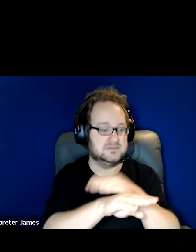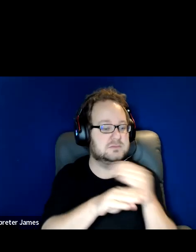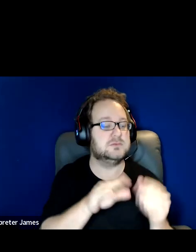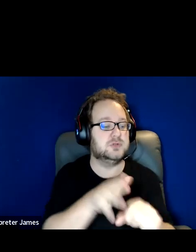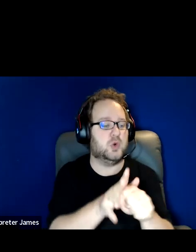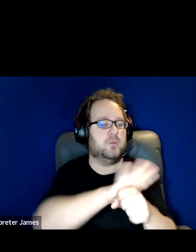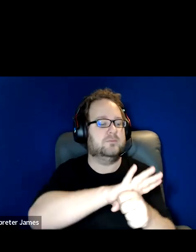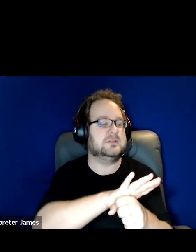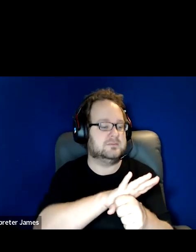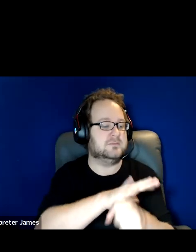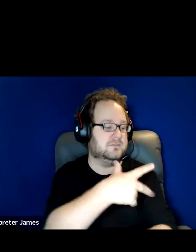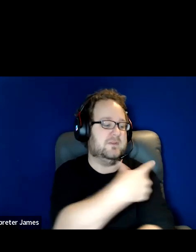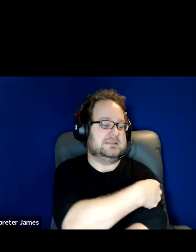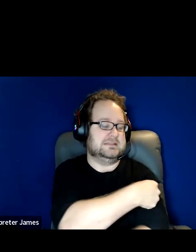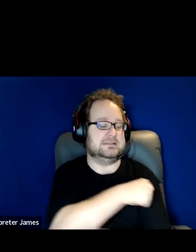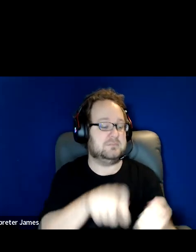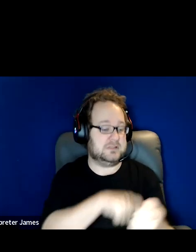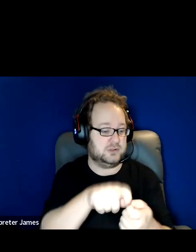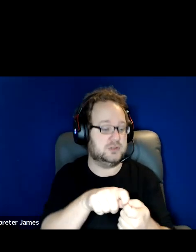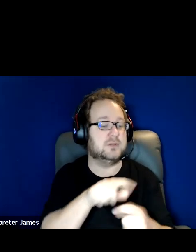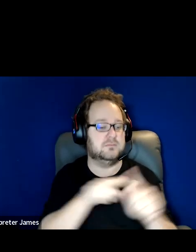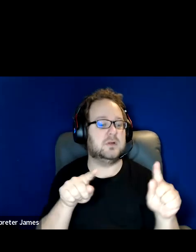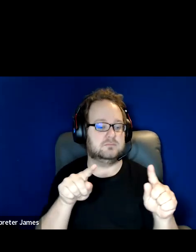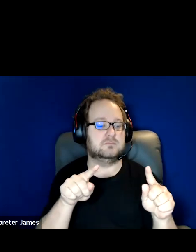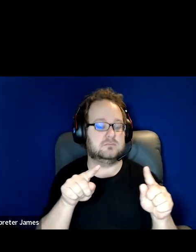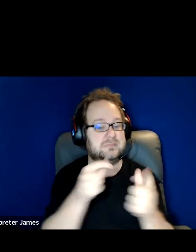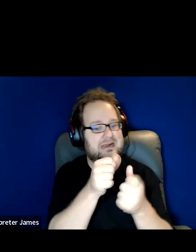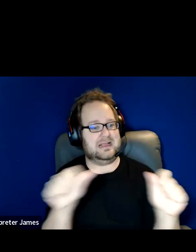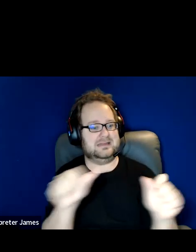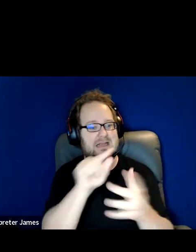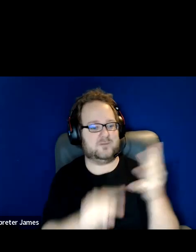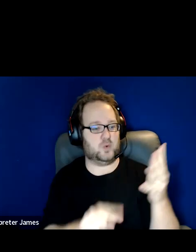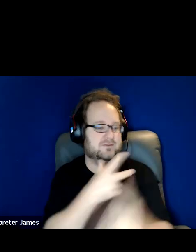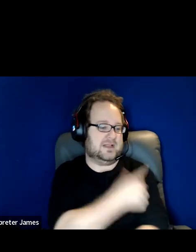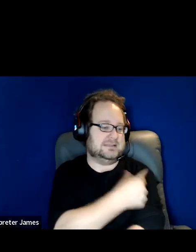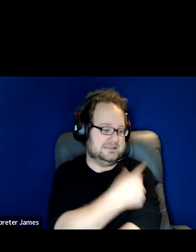but really any of these vaccines as you are working